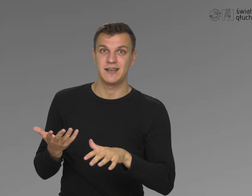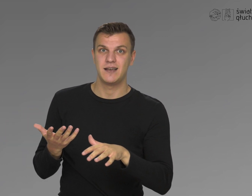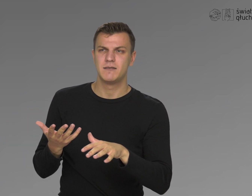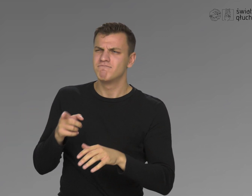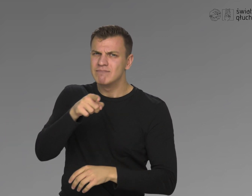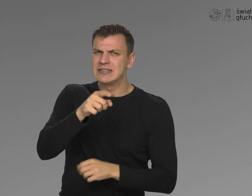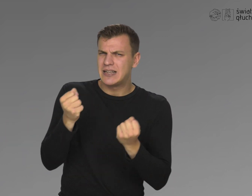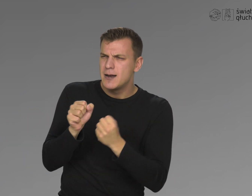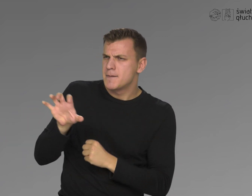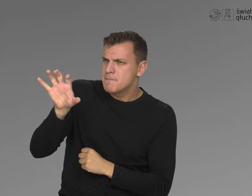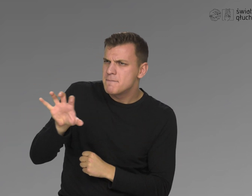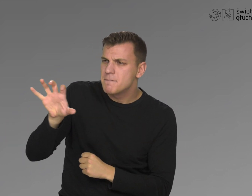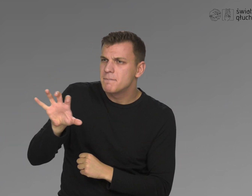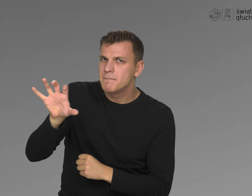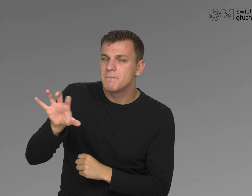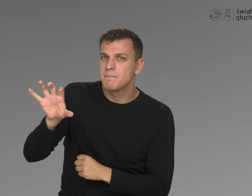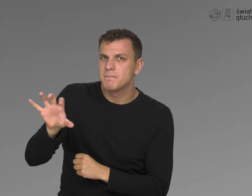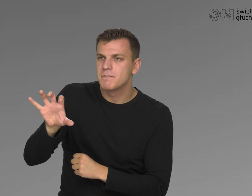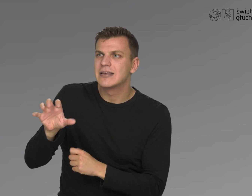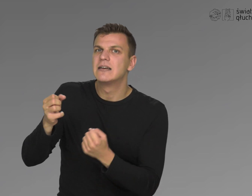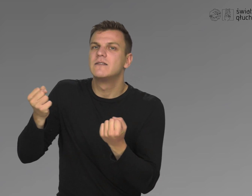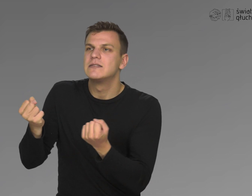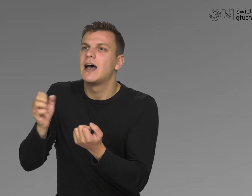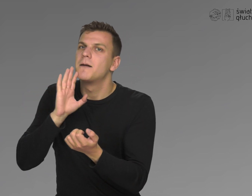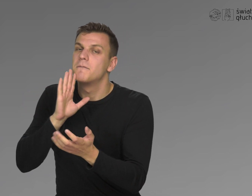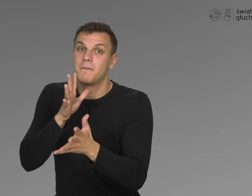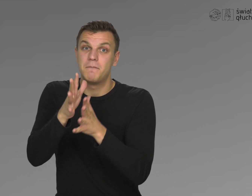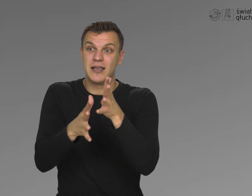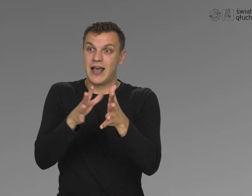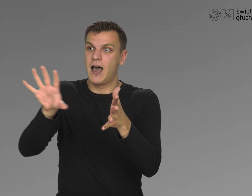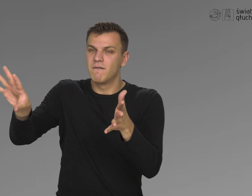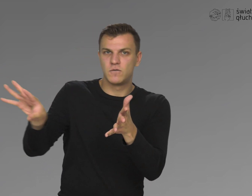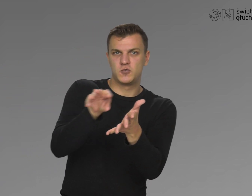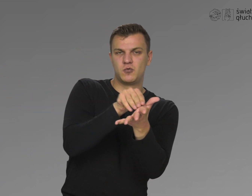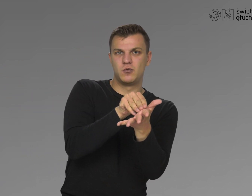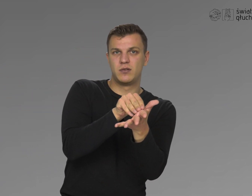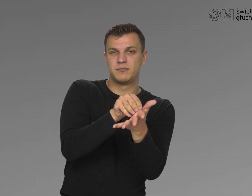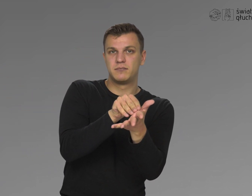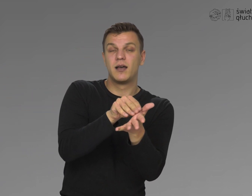Try to identify a characteristic you could use in the sign.